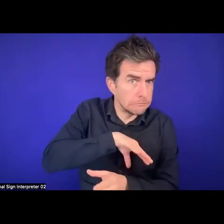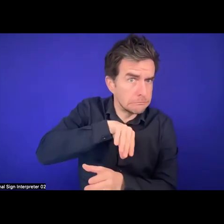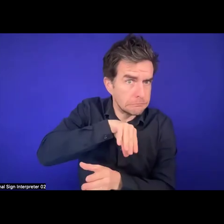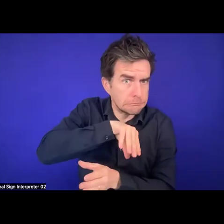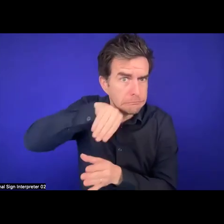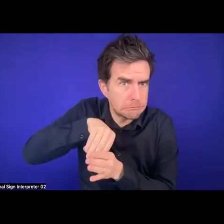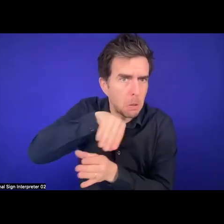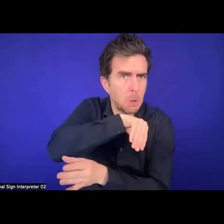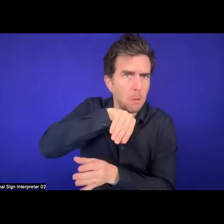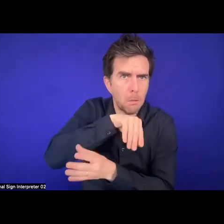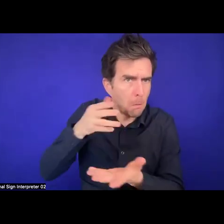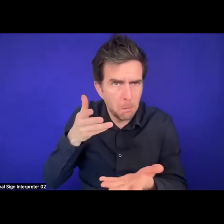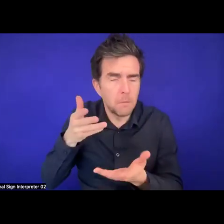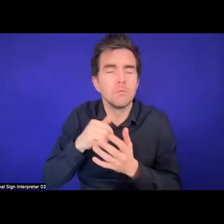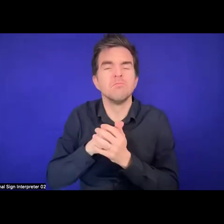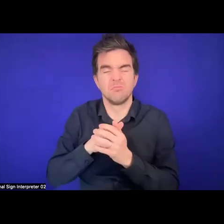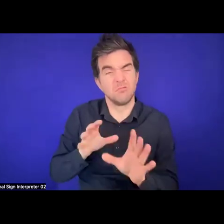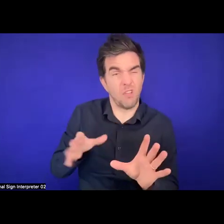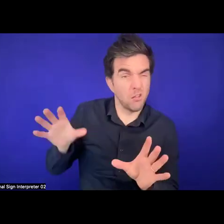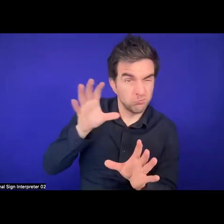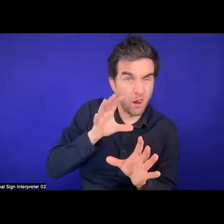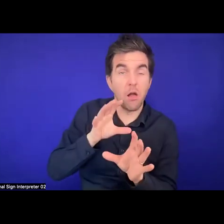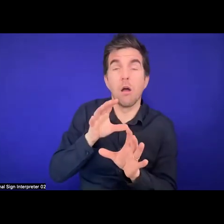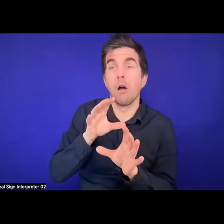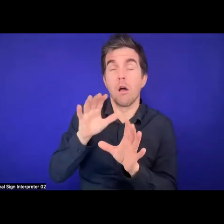we have done quite a lot of work across all of the countries we work in and actually